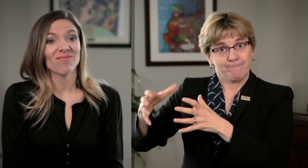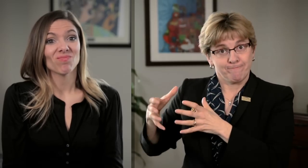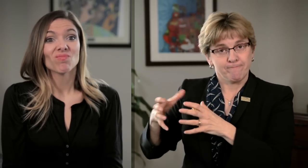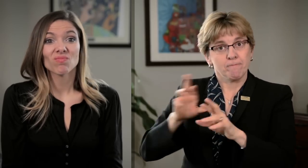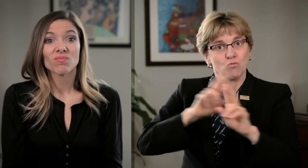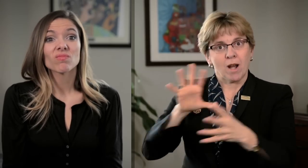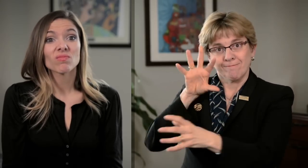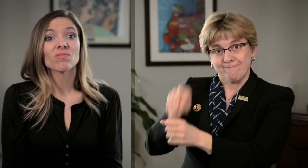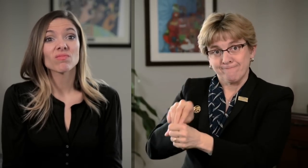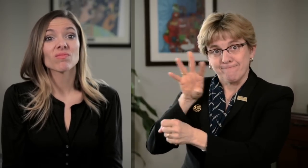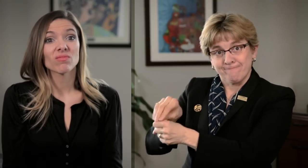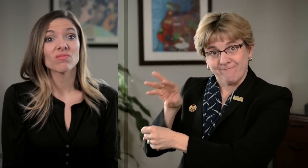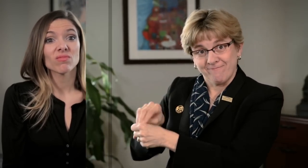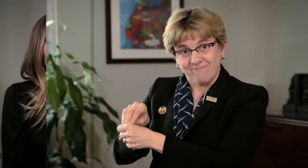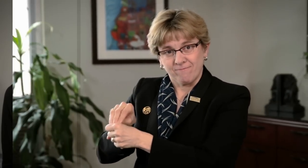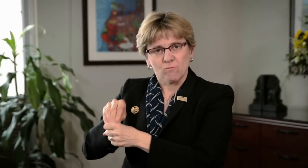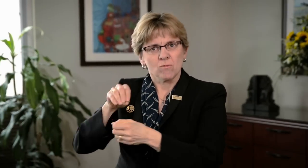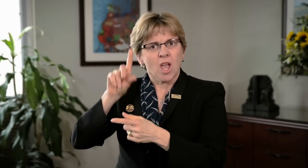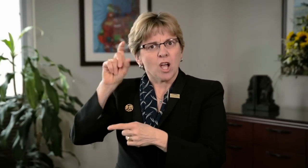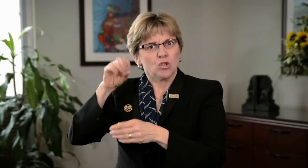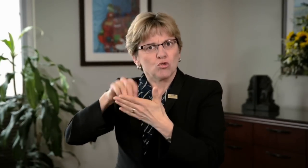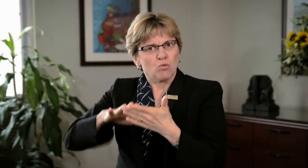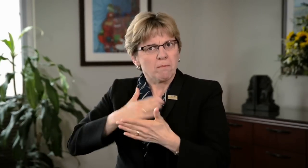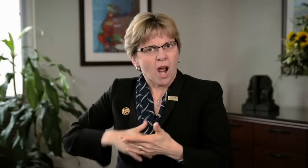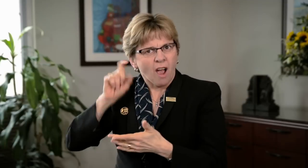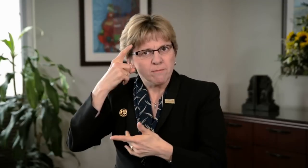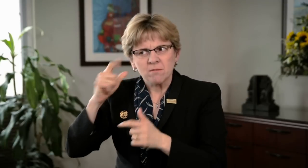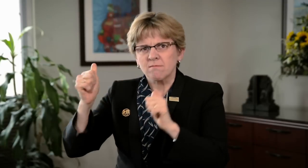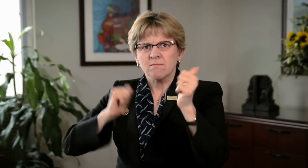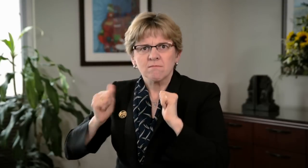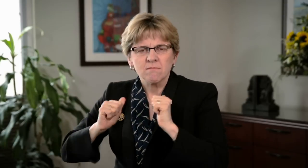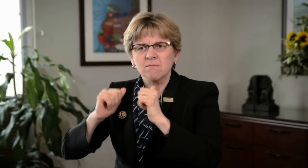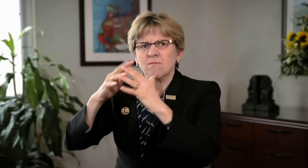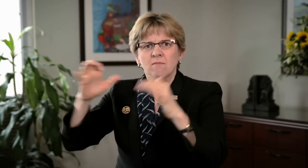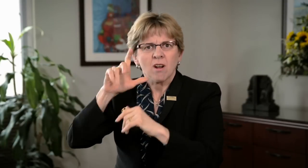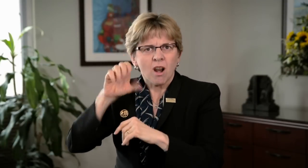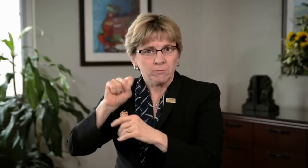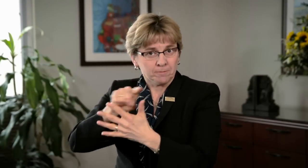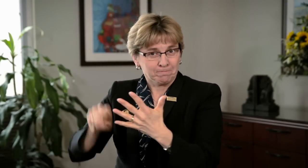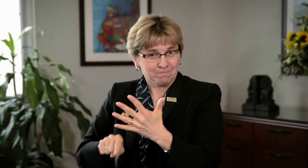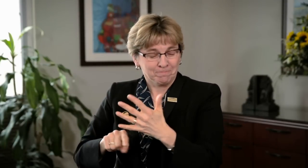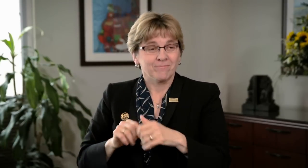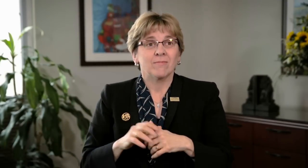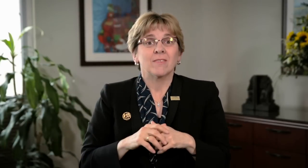Always be ready to get involved. Student Body Government, drama, clubs, and so forth.